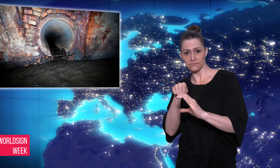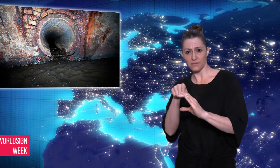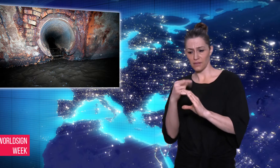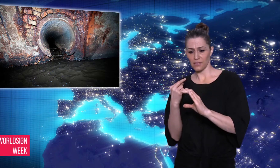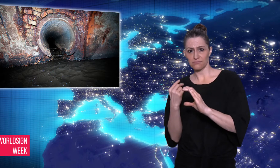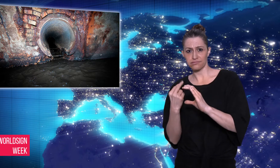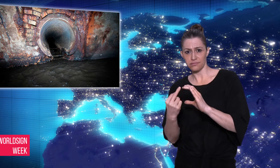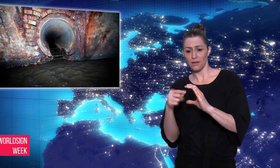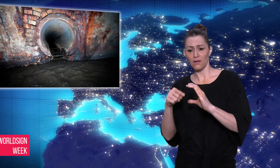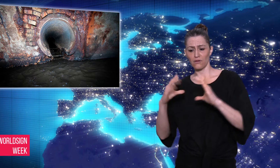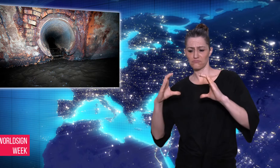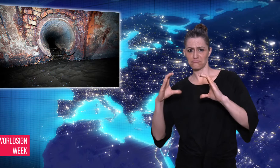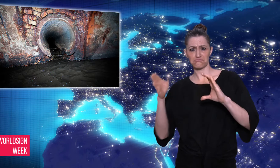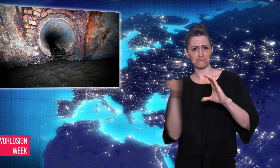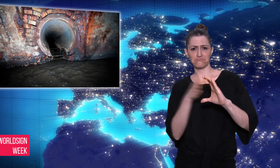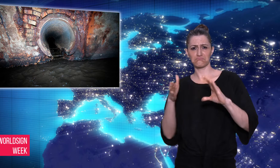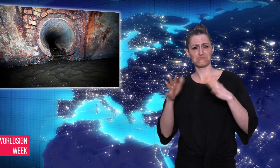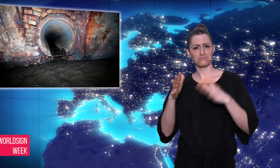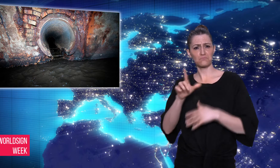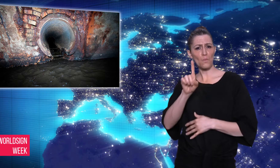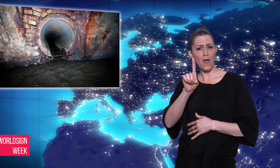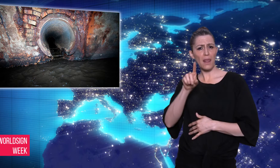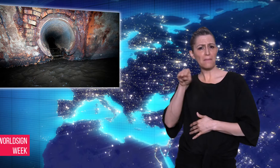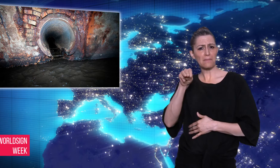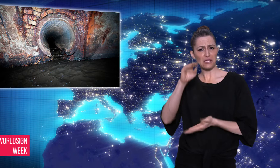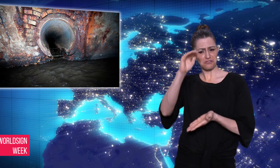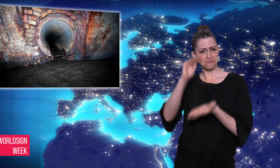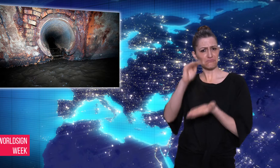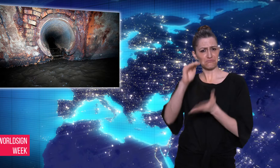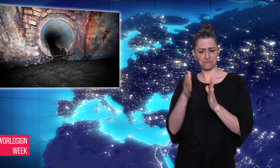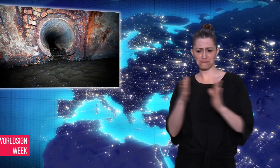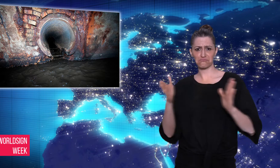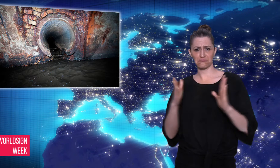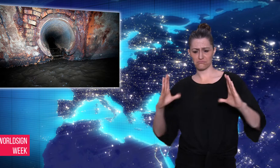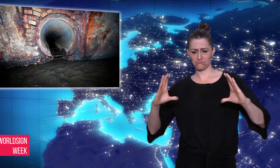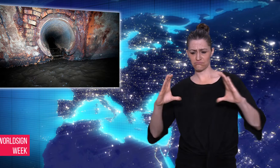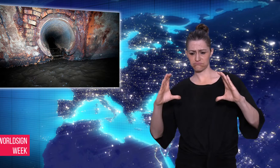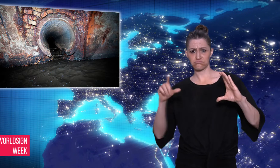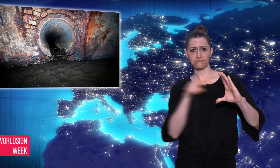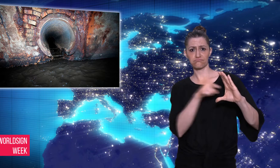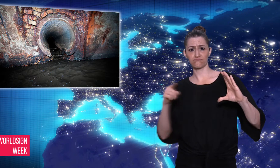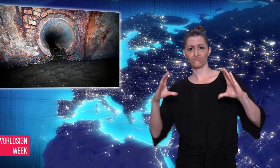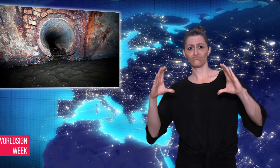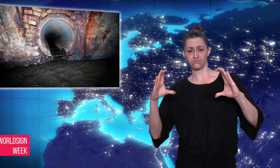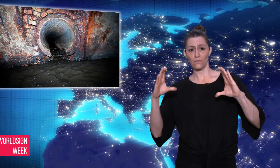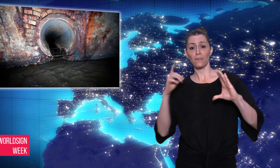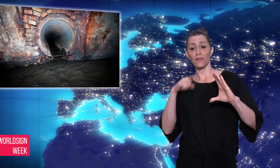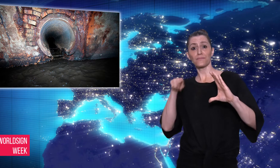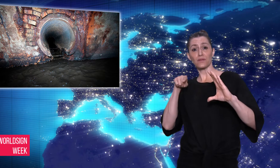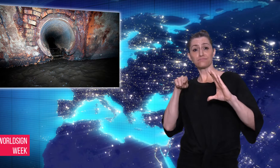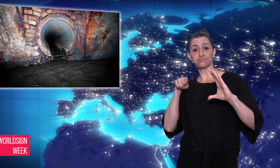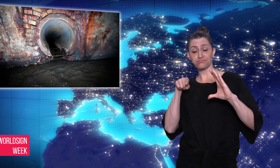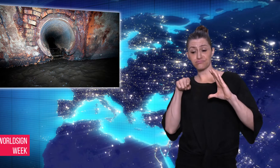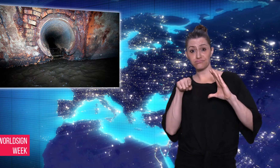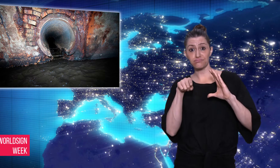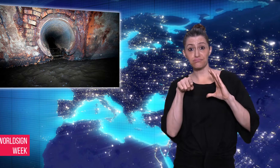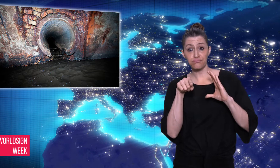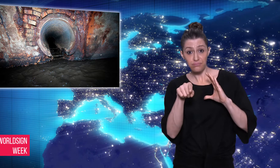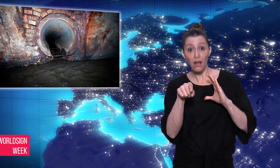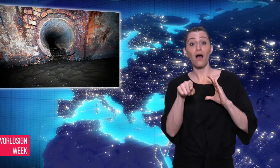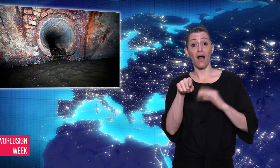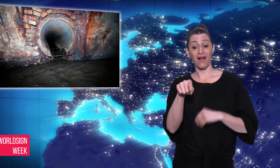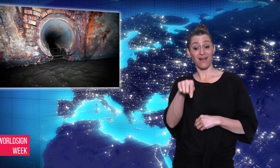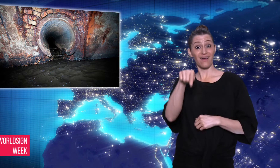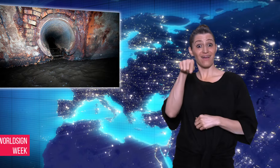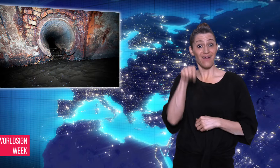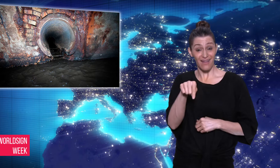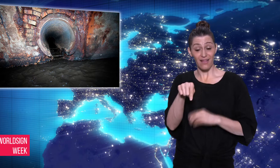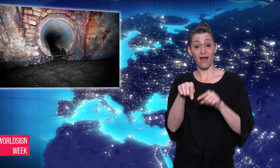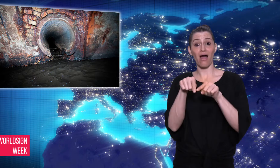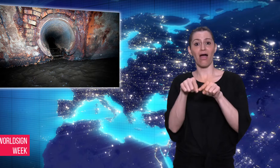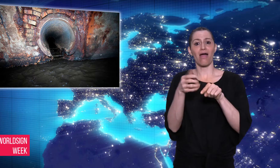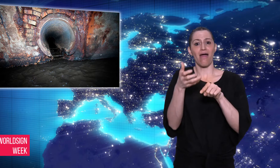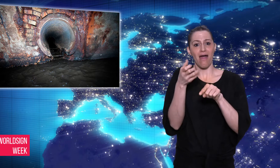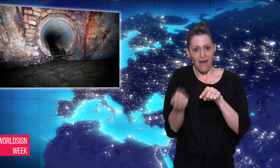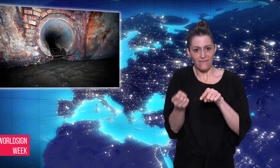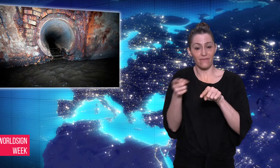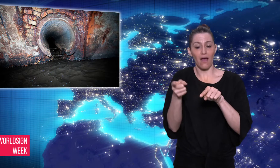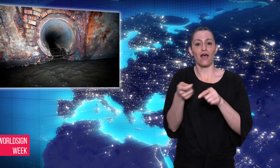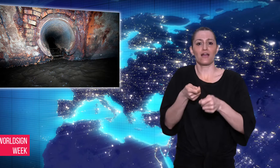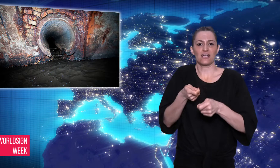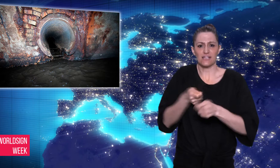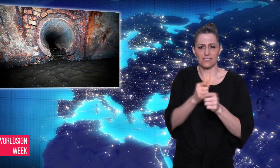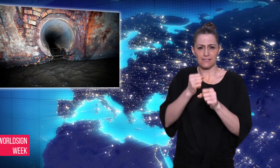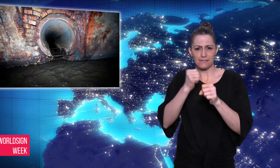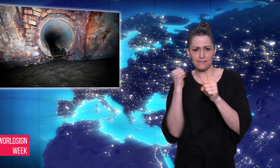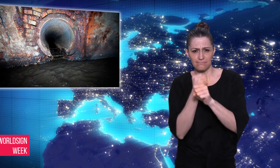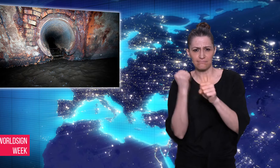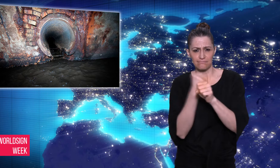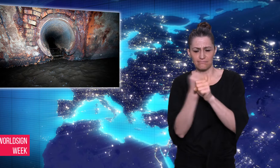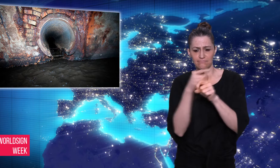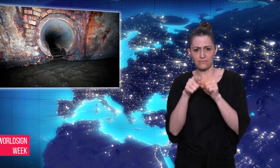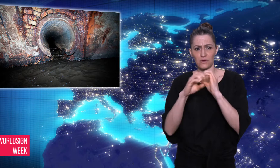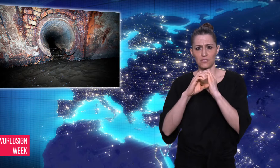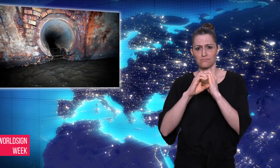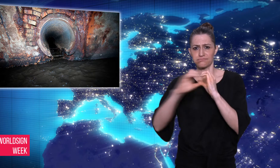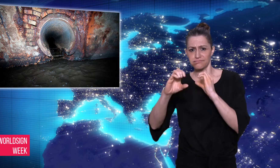meter wide. Then the robbers dug another tunnel from the